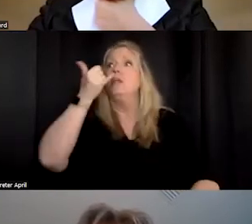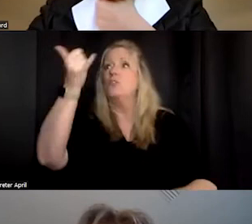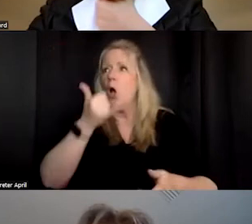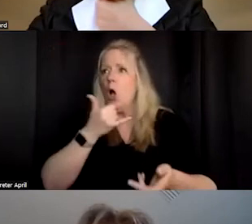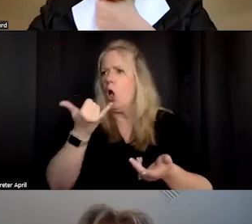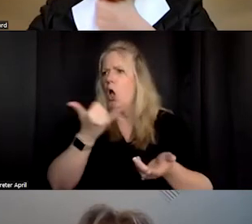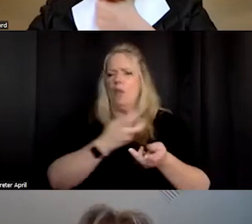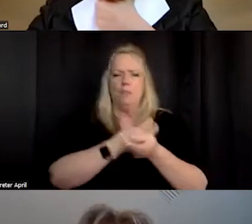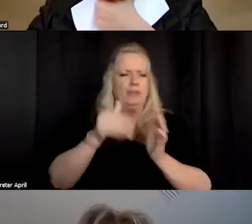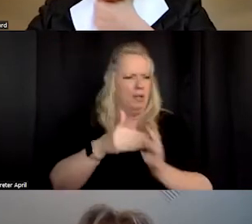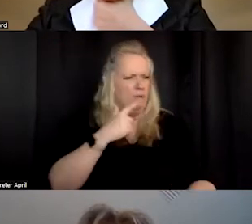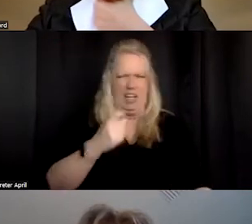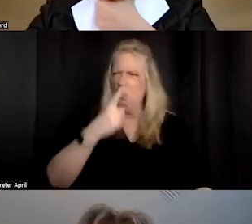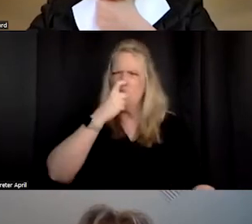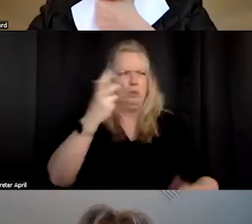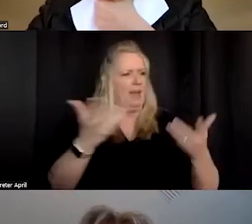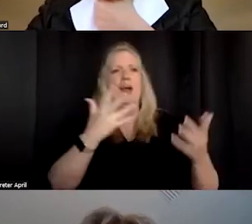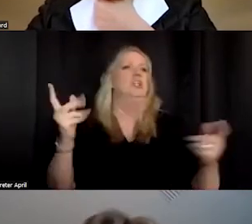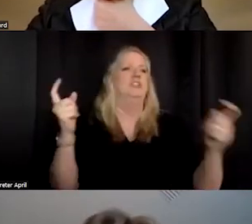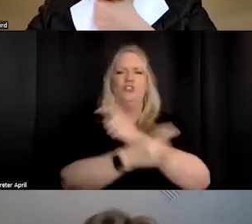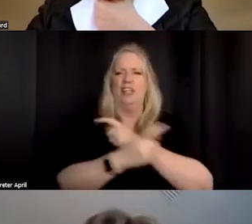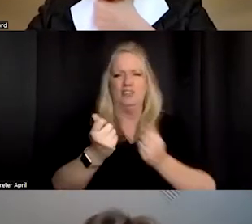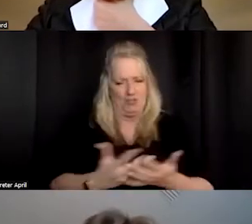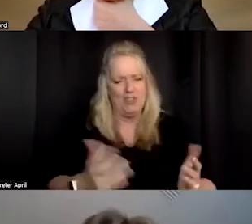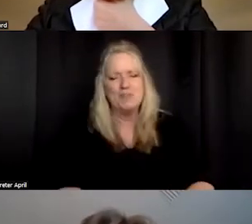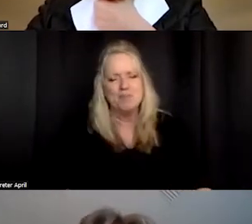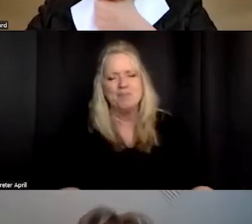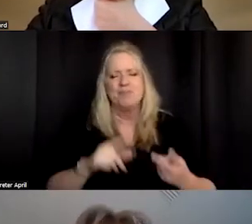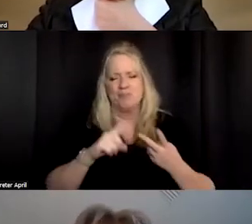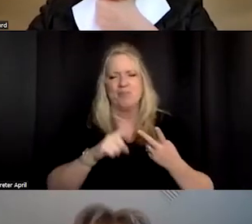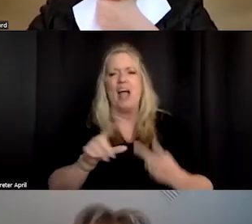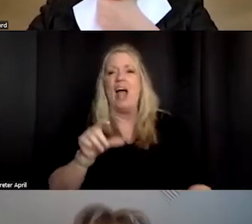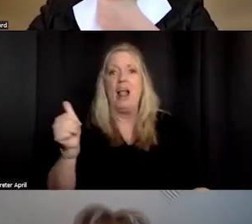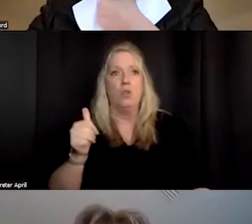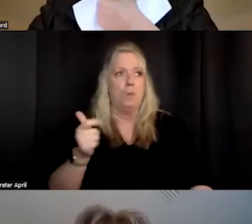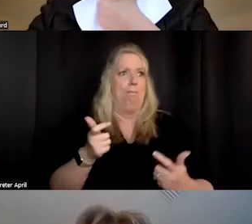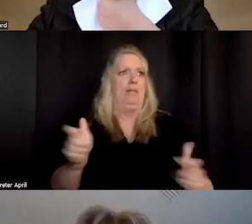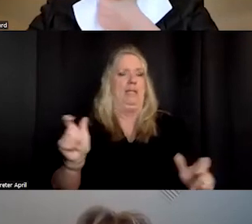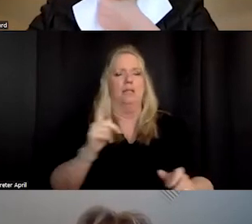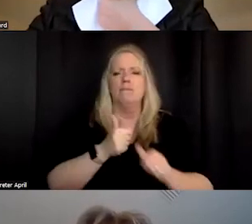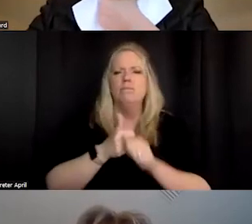CENTER. THAT JUST, CHANGED THAT WHOLE THING. THE OTHER ONE, BIG ONE, IS, FOLLOW UP. I KNOW THAT IS